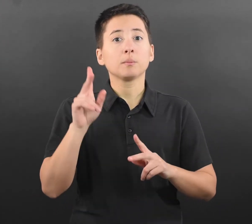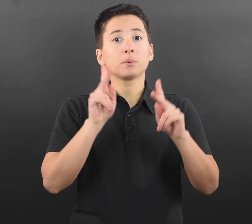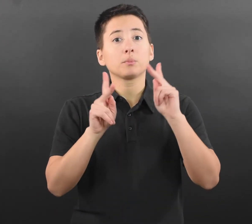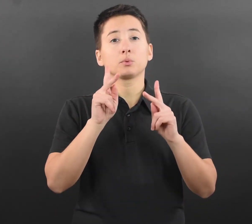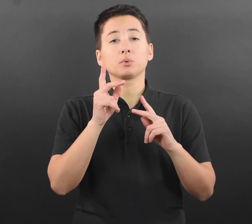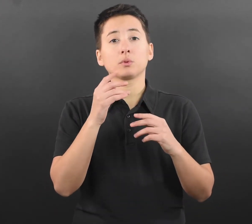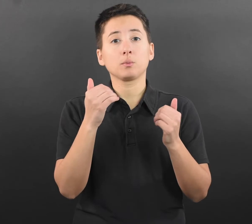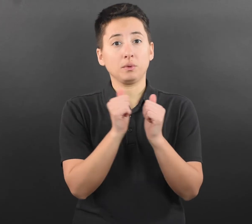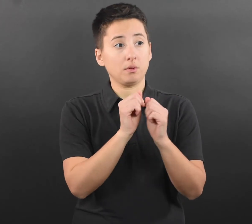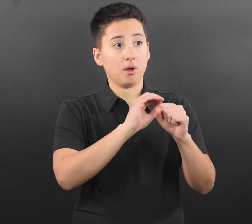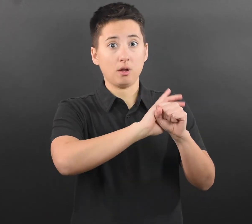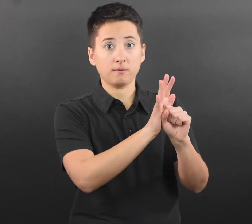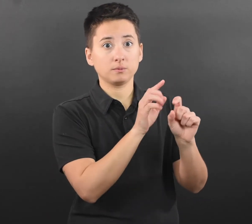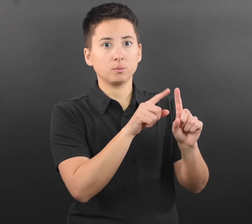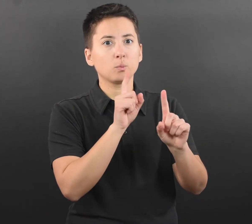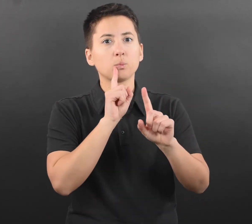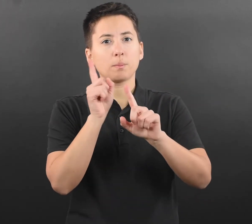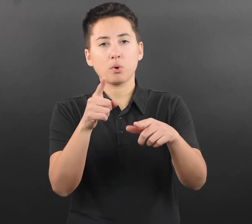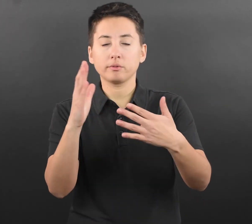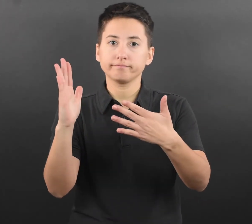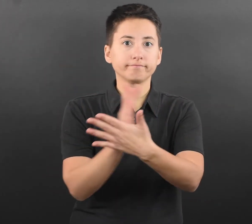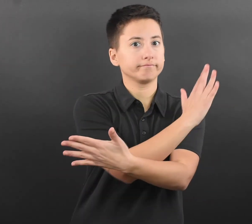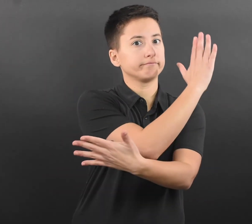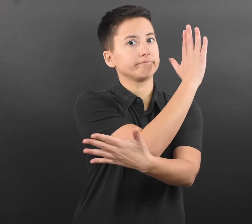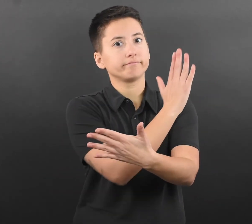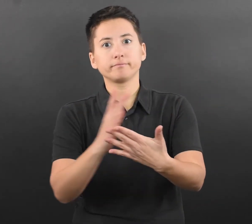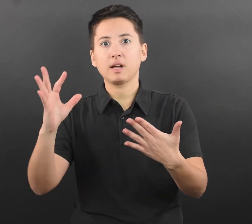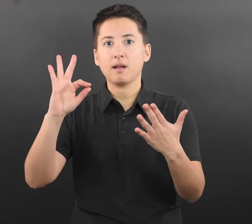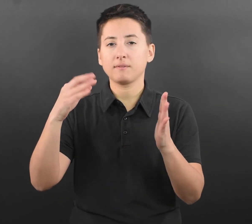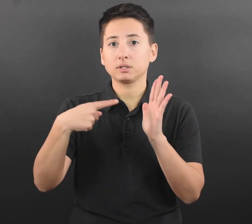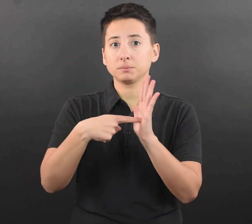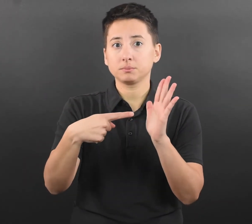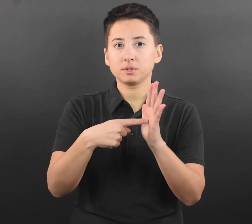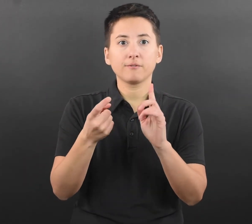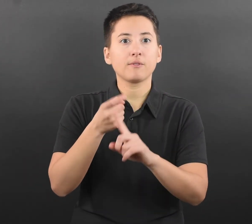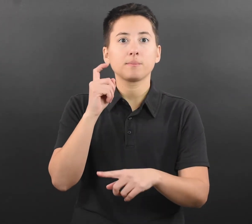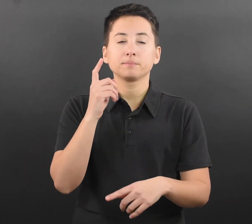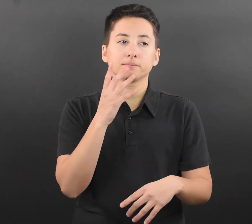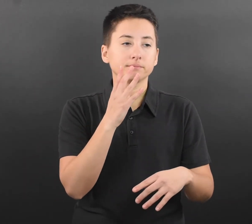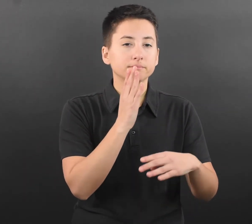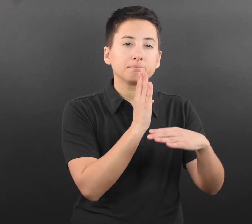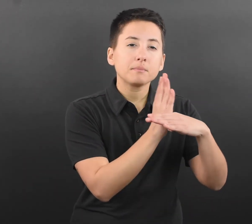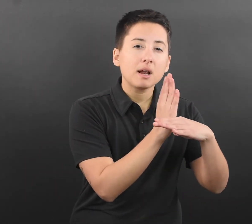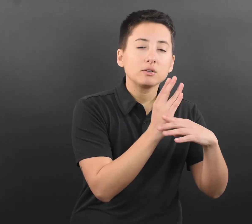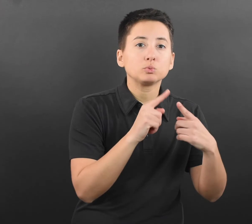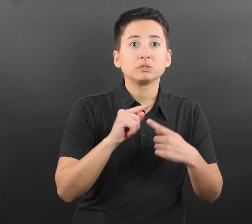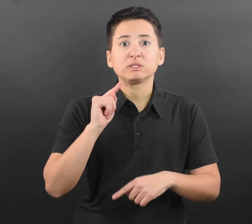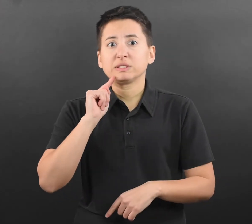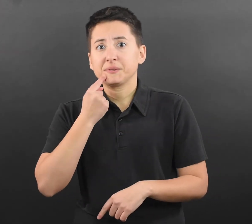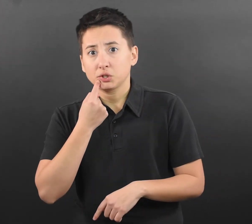People with COVID-19 report a wide range of symptoms, from mild to severe.